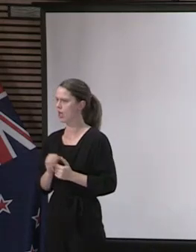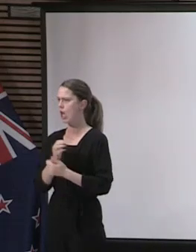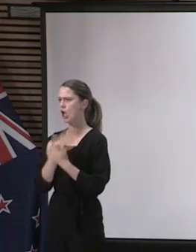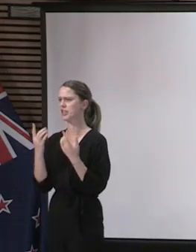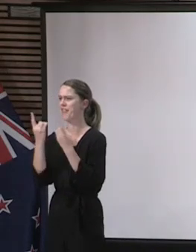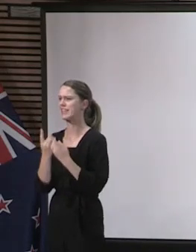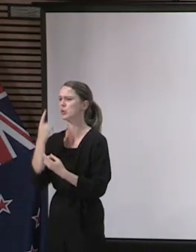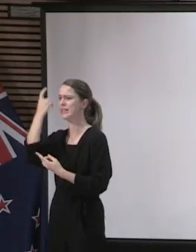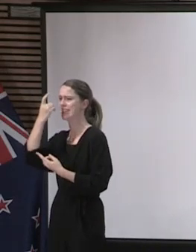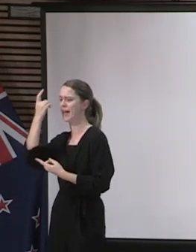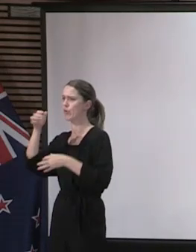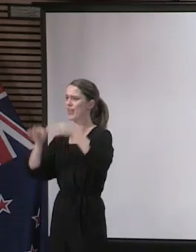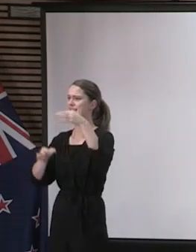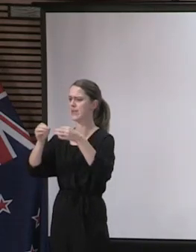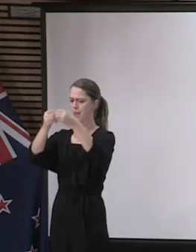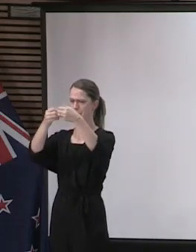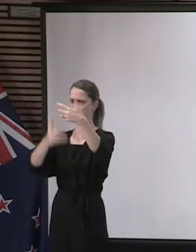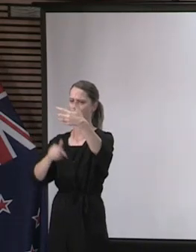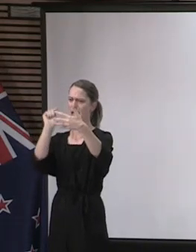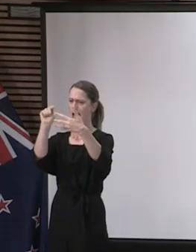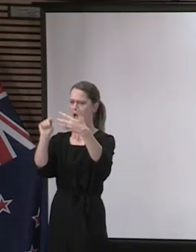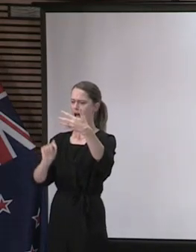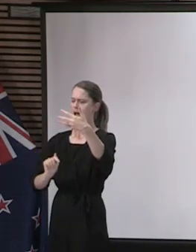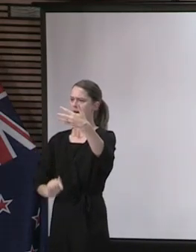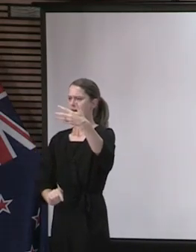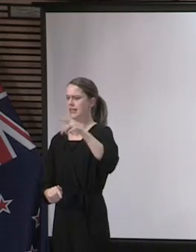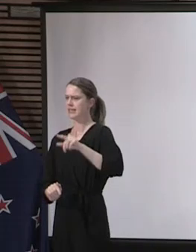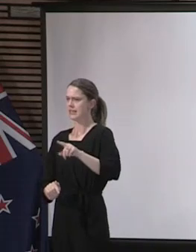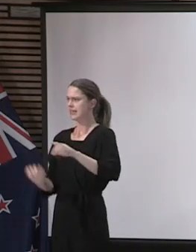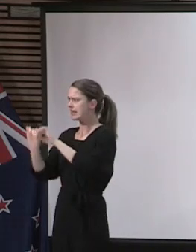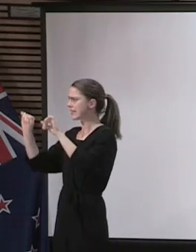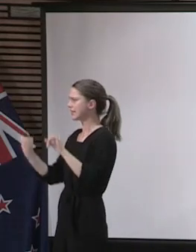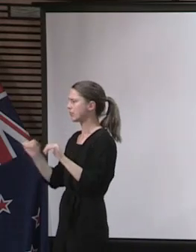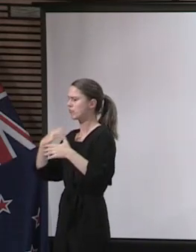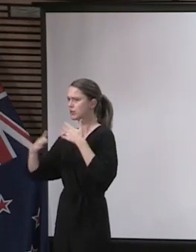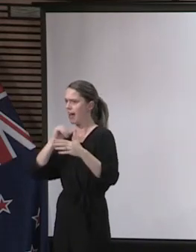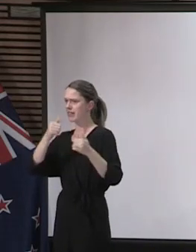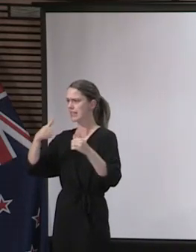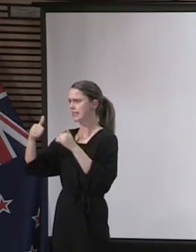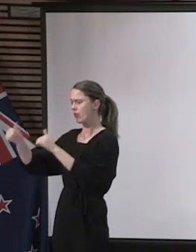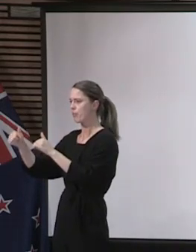PRIME MINISTER JACINDA ARDERN: Our contact tracing abilities as I said yesterday, we had